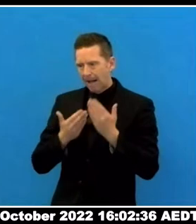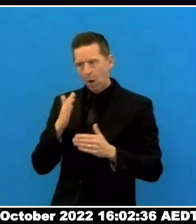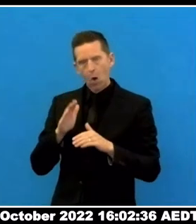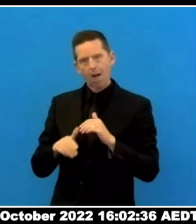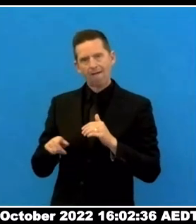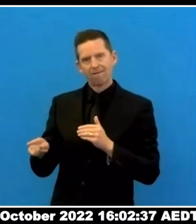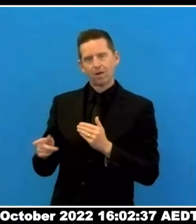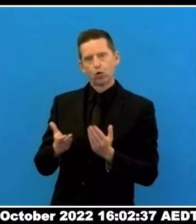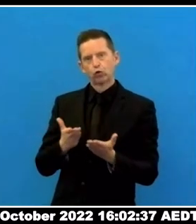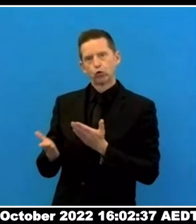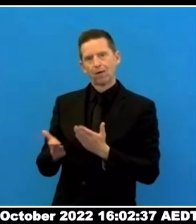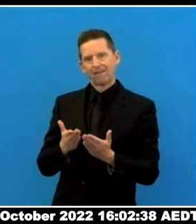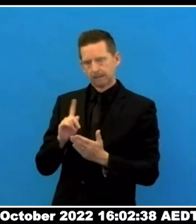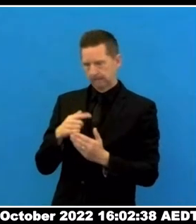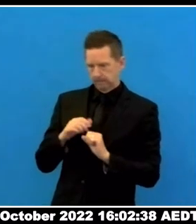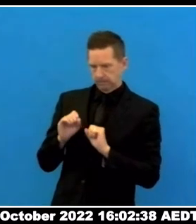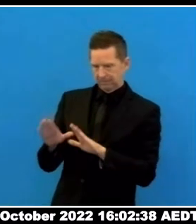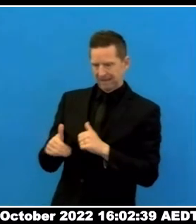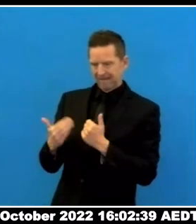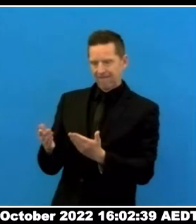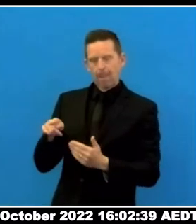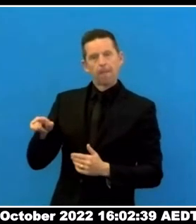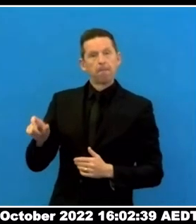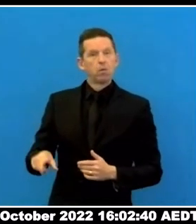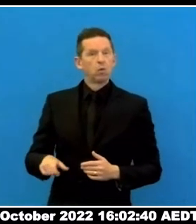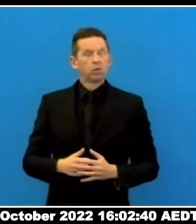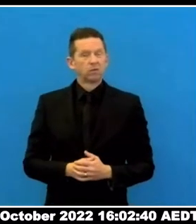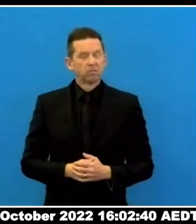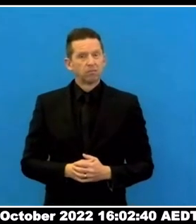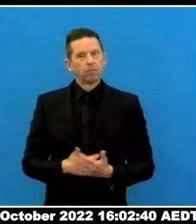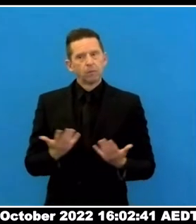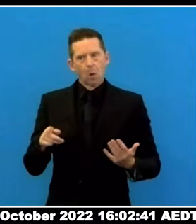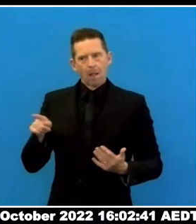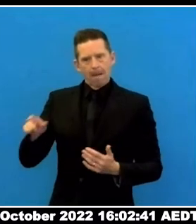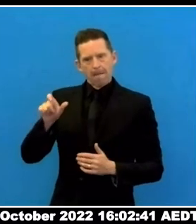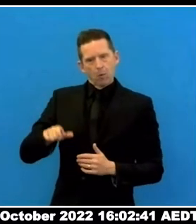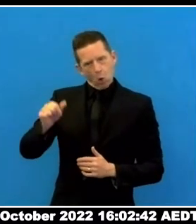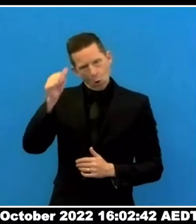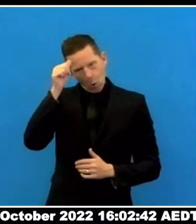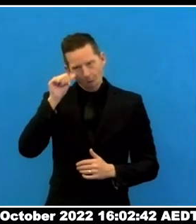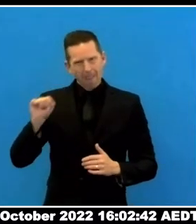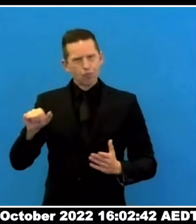that provide for that person. So, in that case, that person know what's their right.